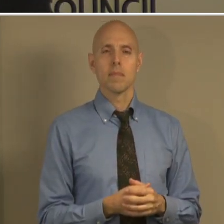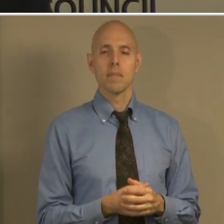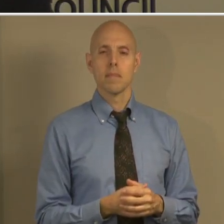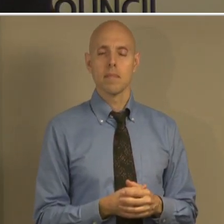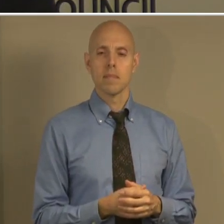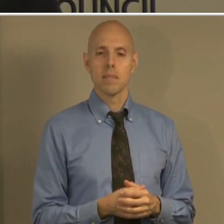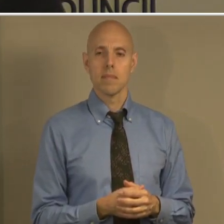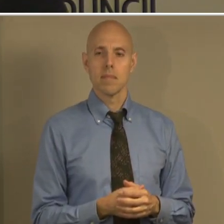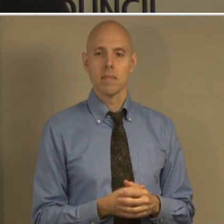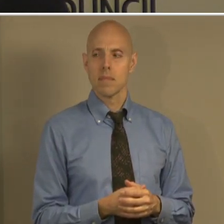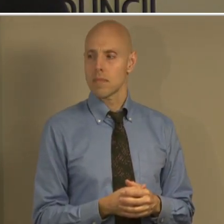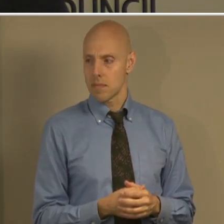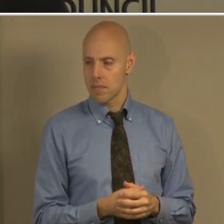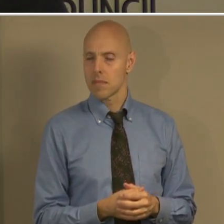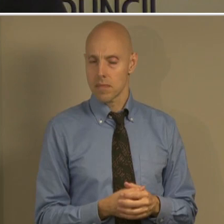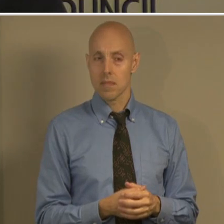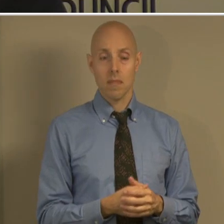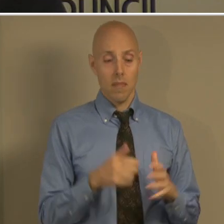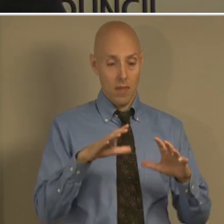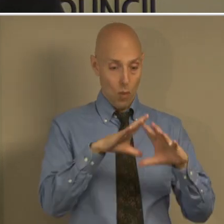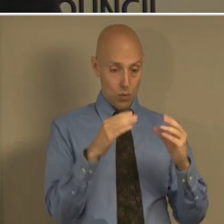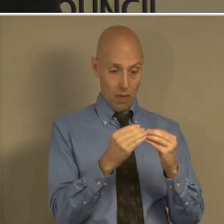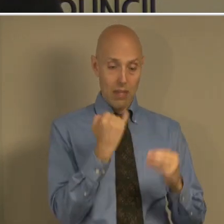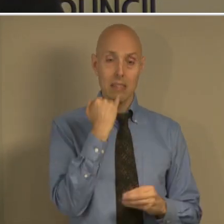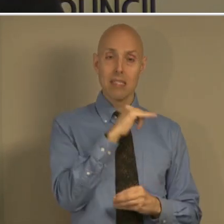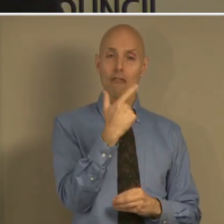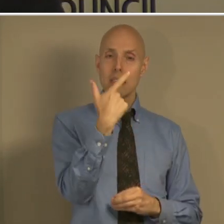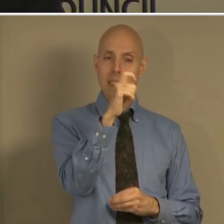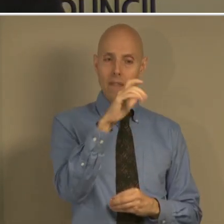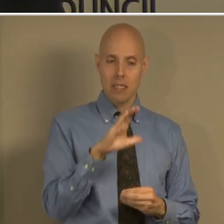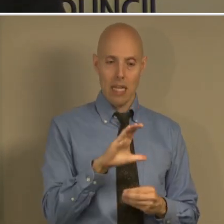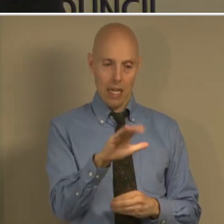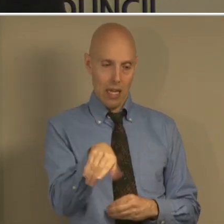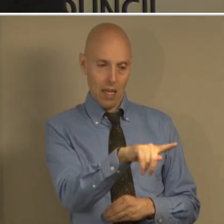We're announcing a NPO portfolio of 670, 46 new organisations,